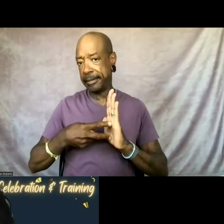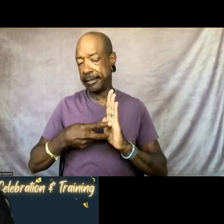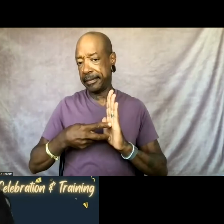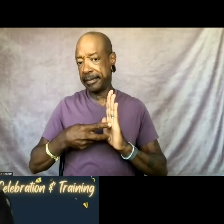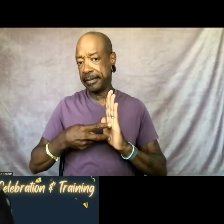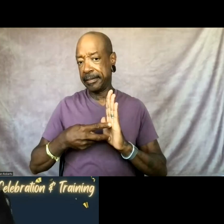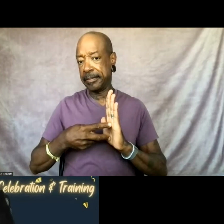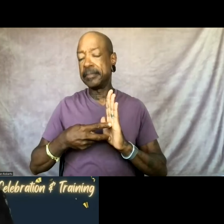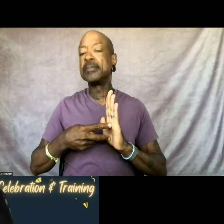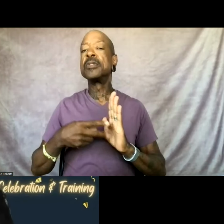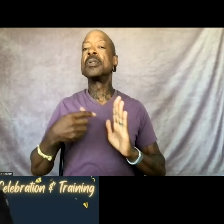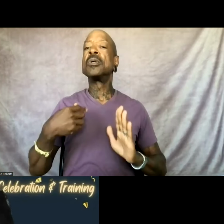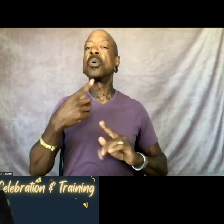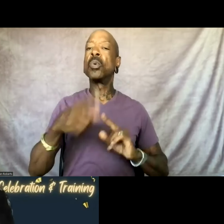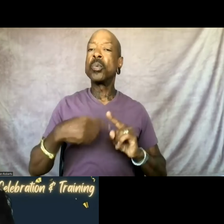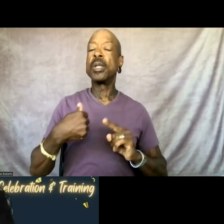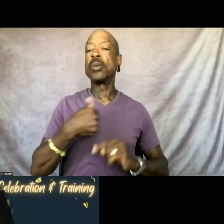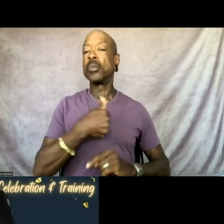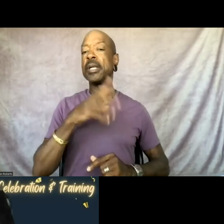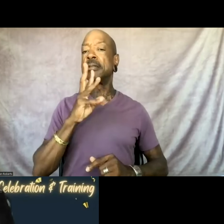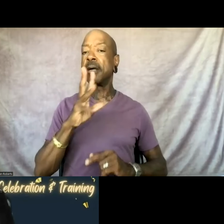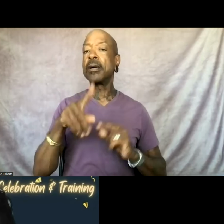And I think Bea and I will talk a little more about what